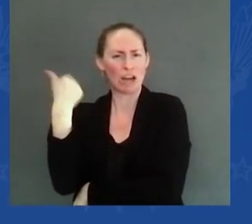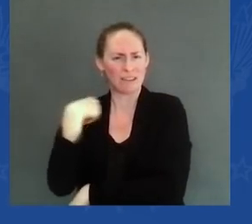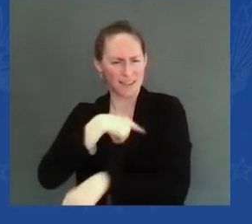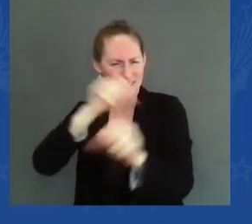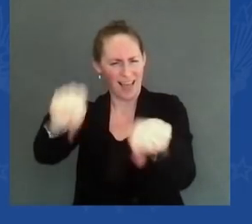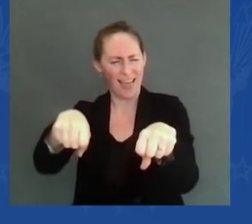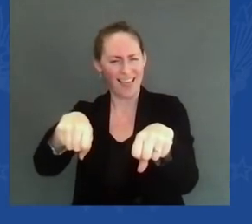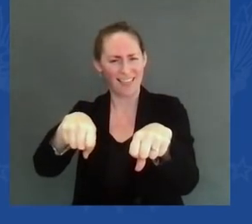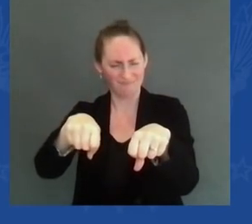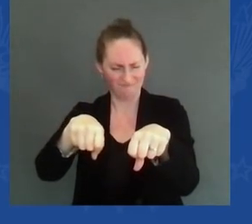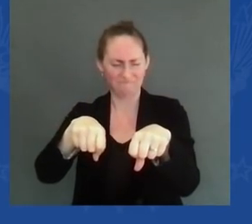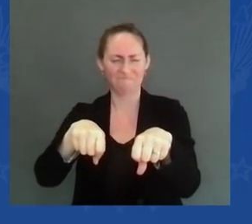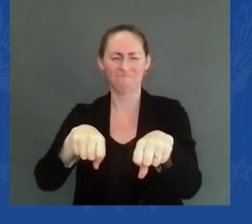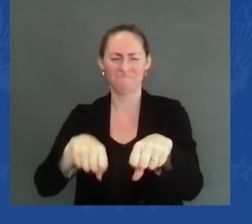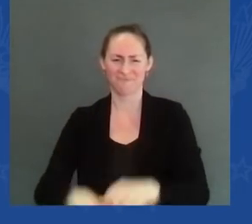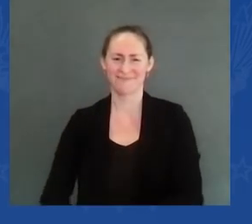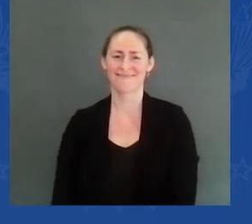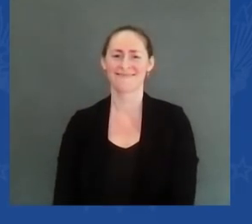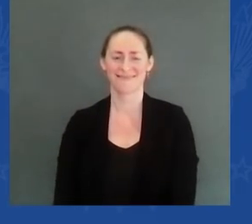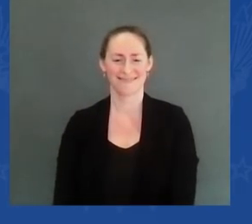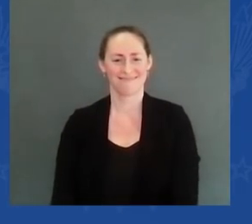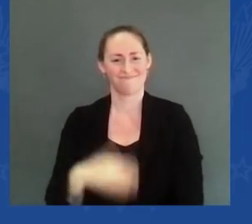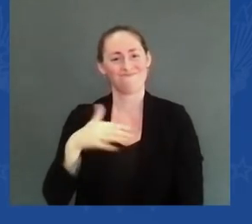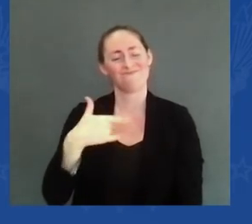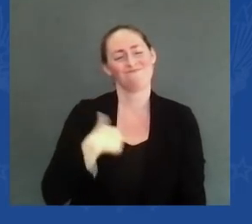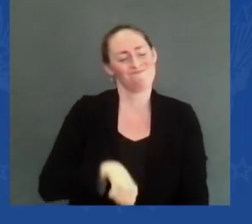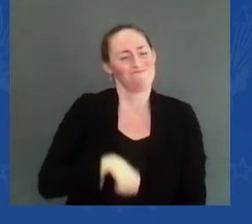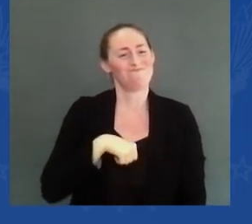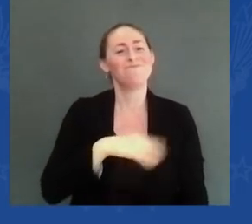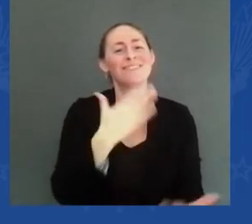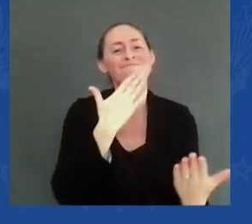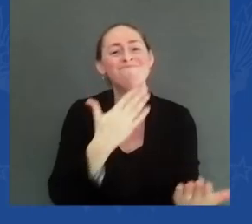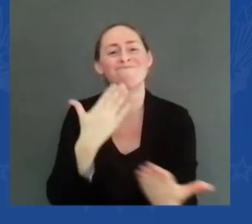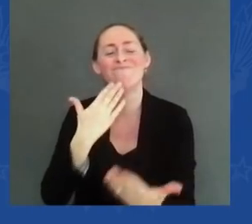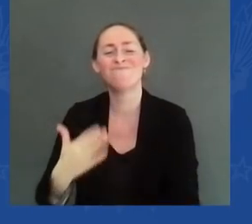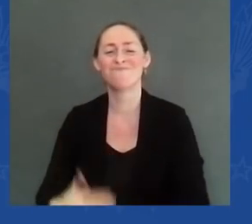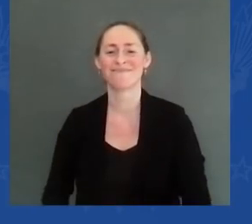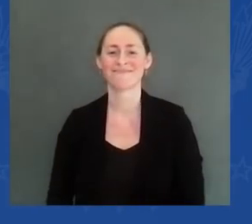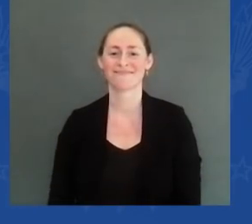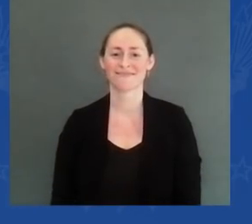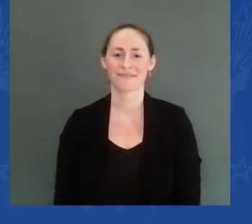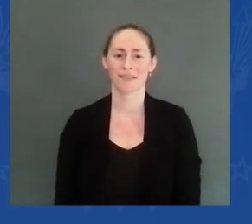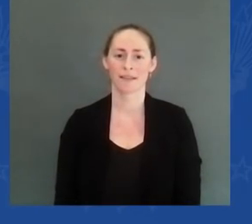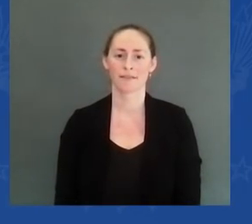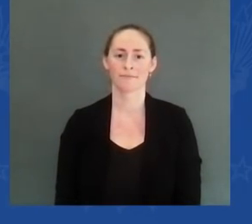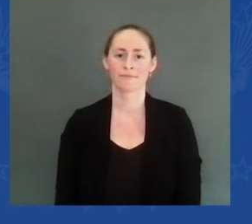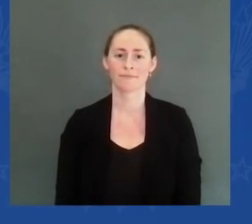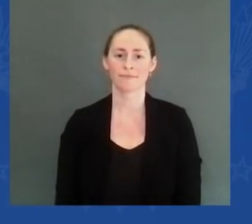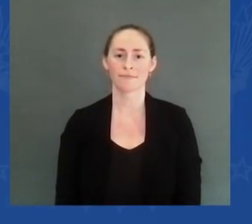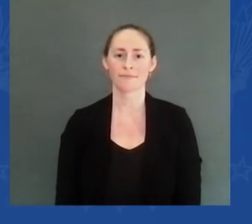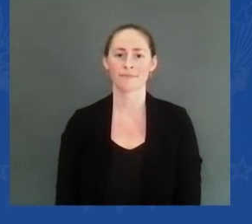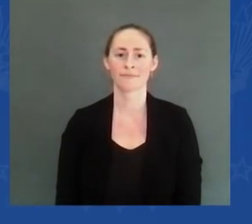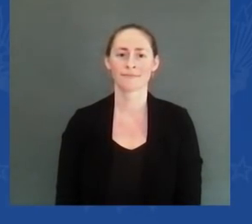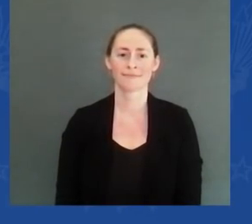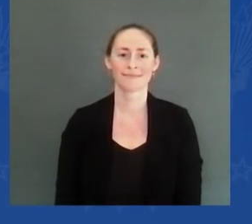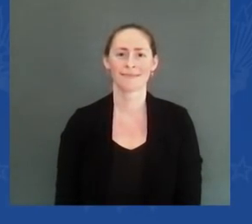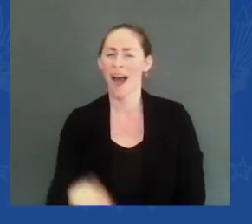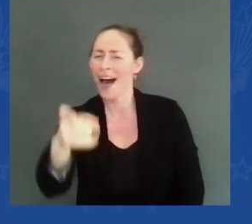Thank you. And don't jump. All right.